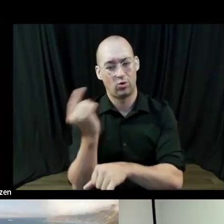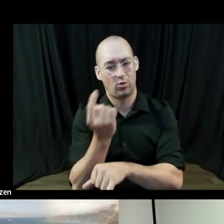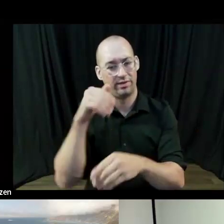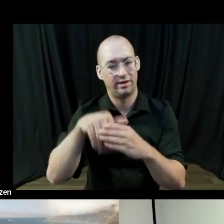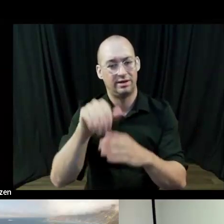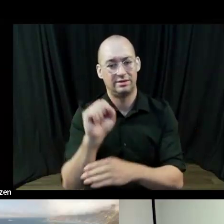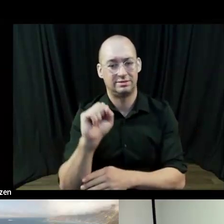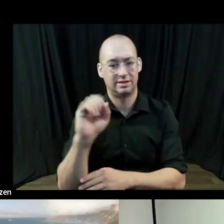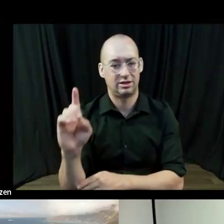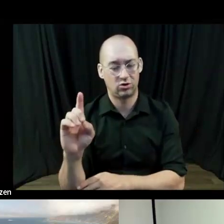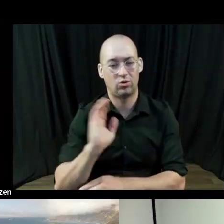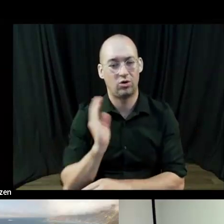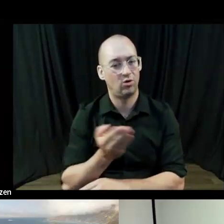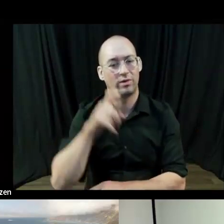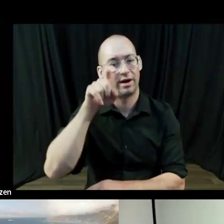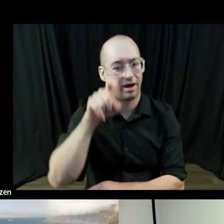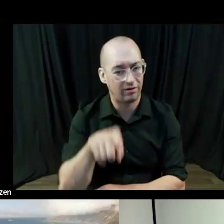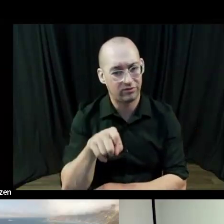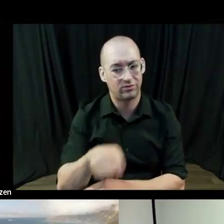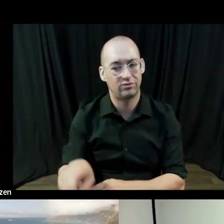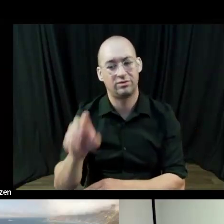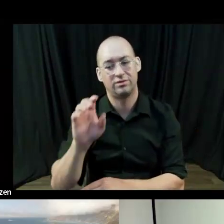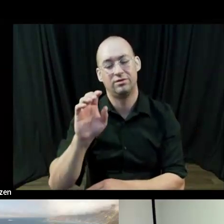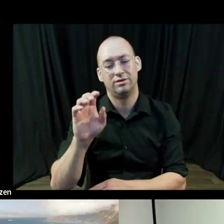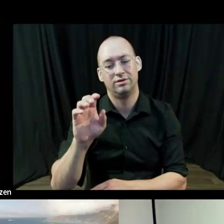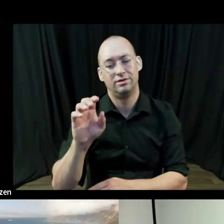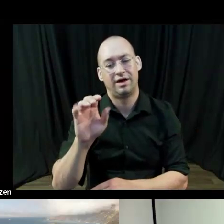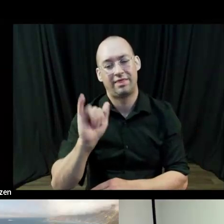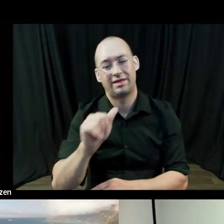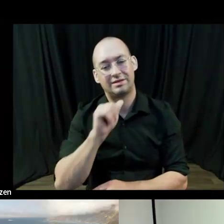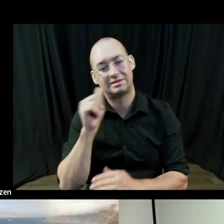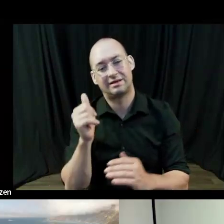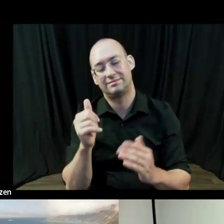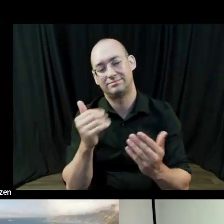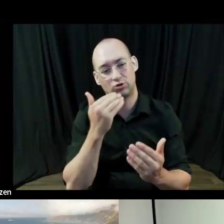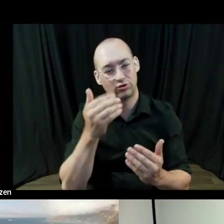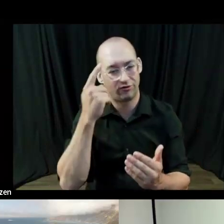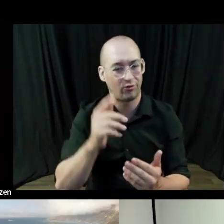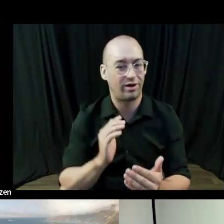are obligated to do so. So, I feel like that's somewhat unfavorable in that, for example, let's